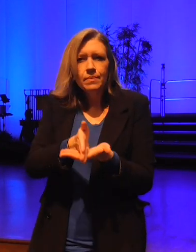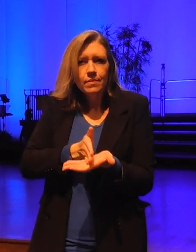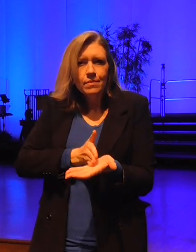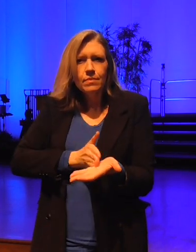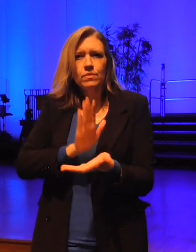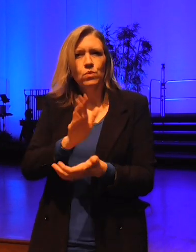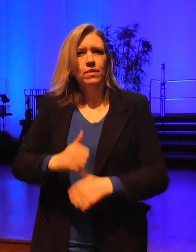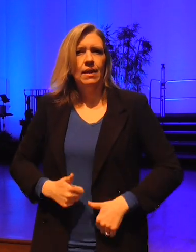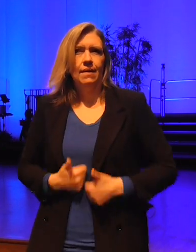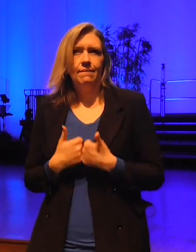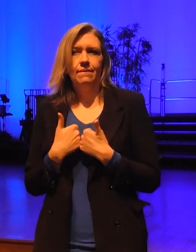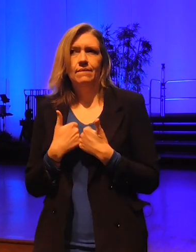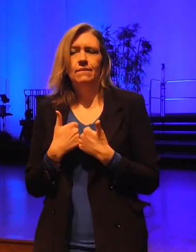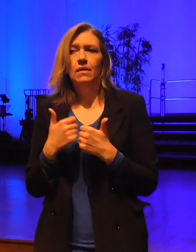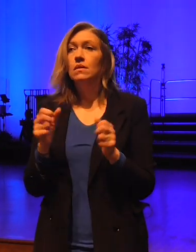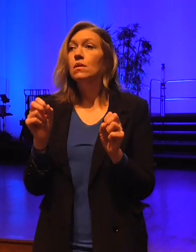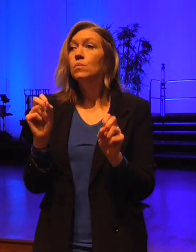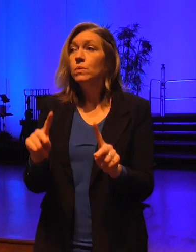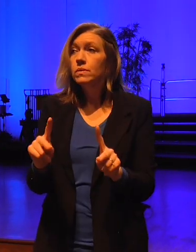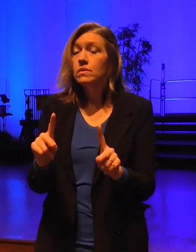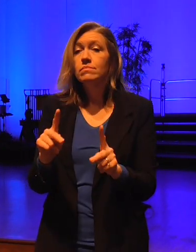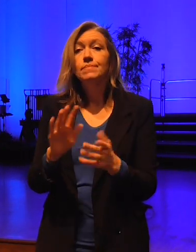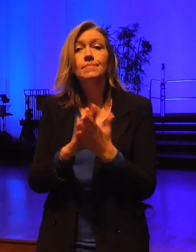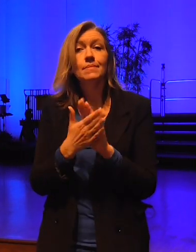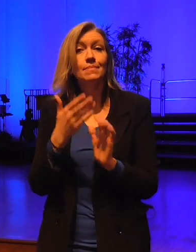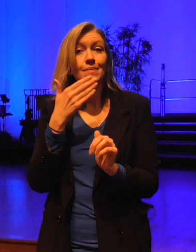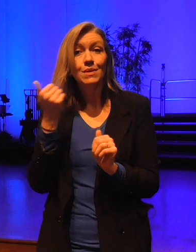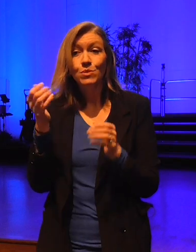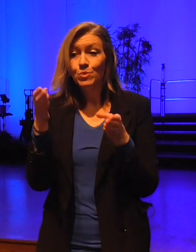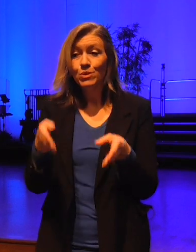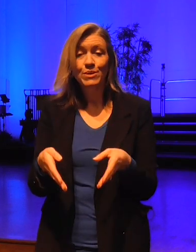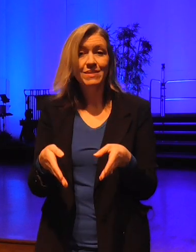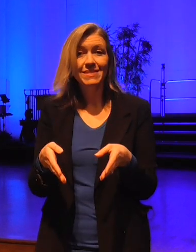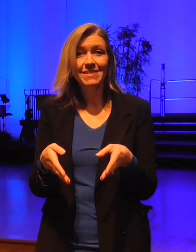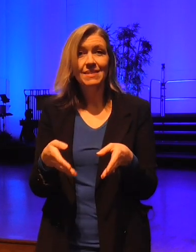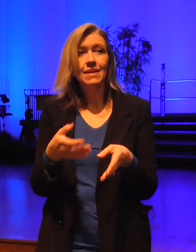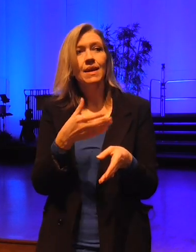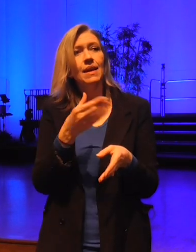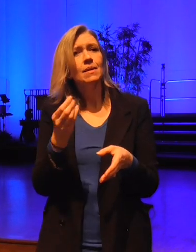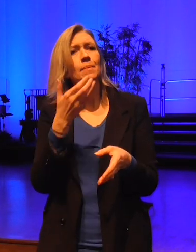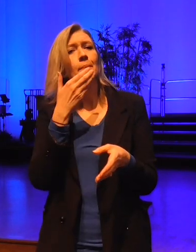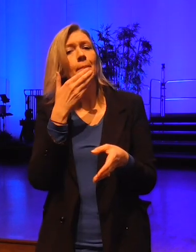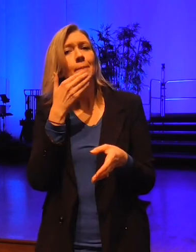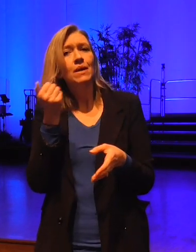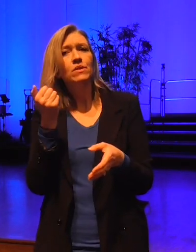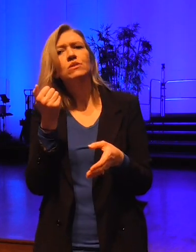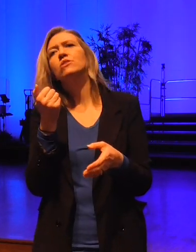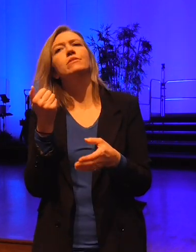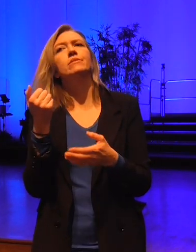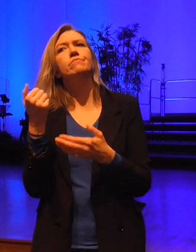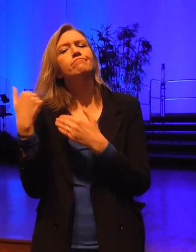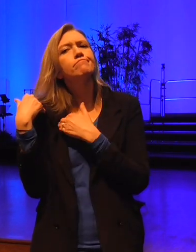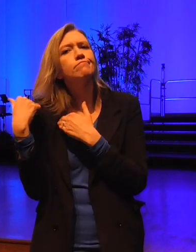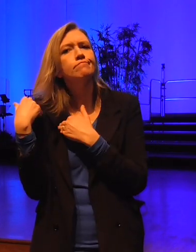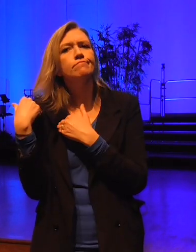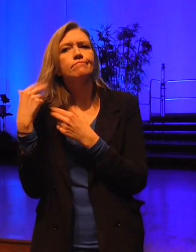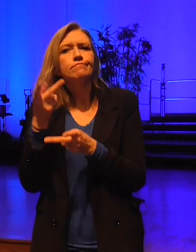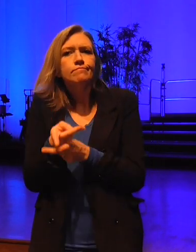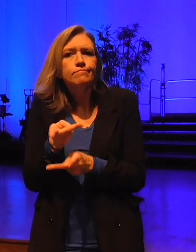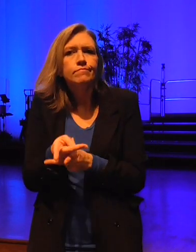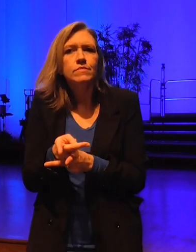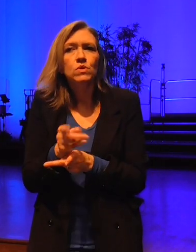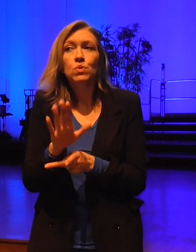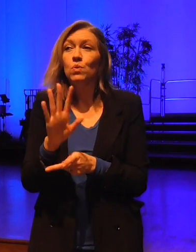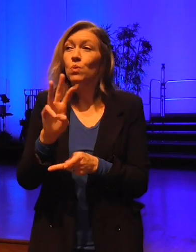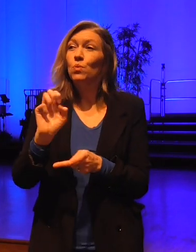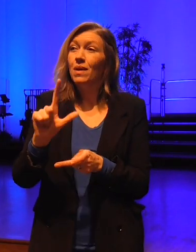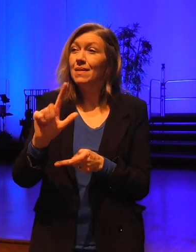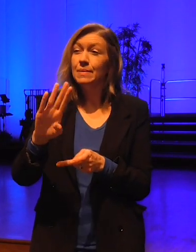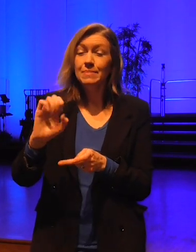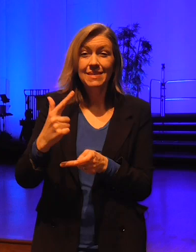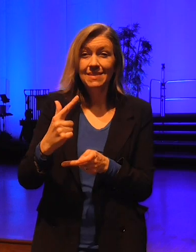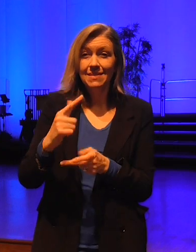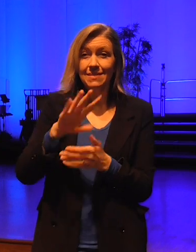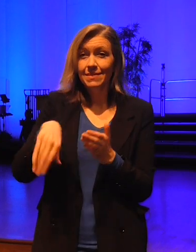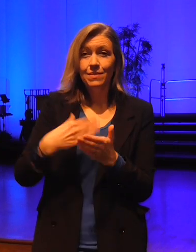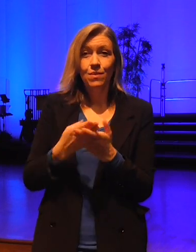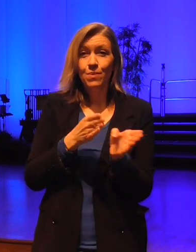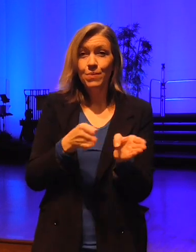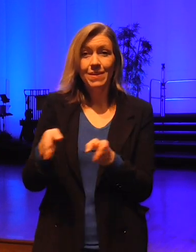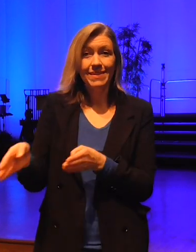opportunity to become a better person but also a better Steward of your well-being in all ways